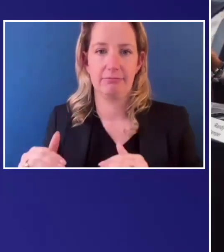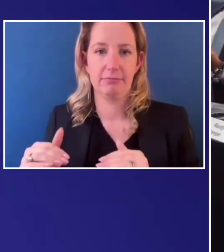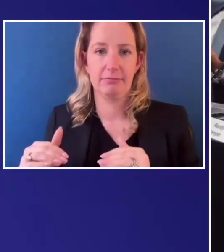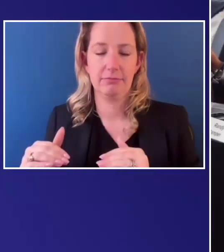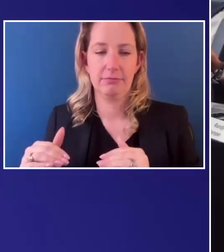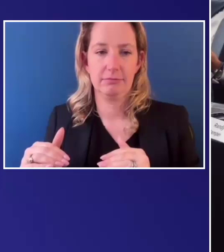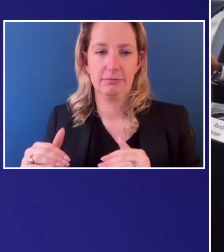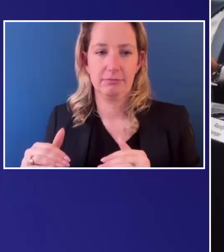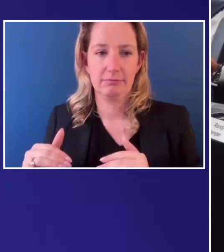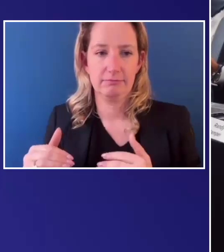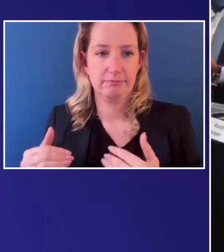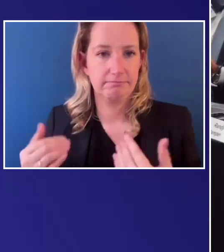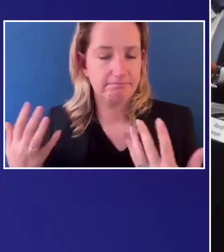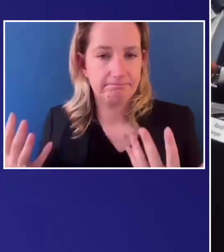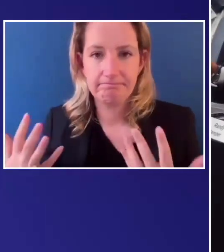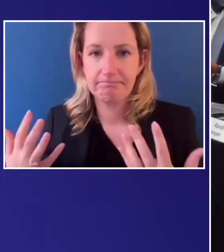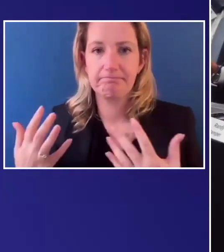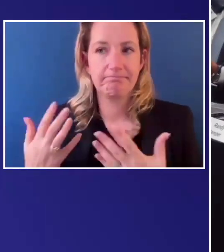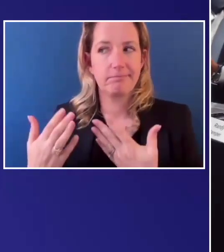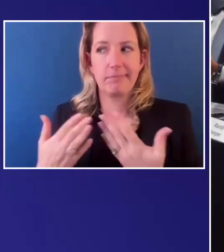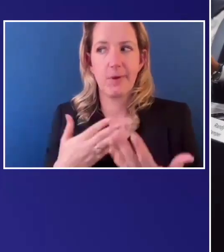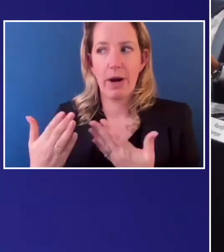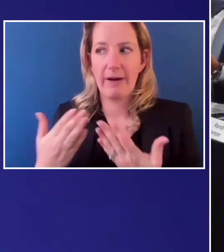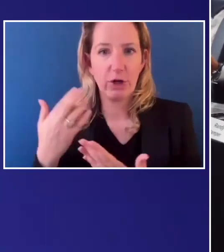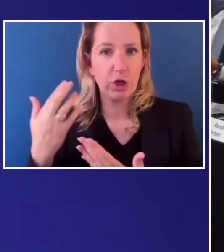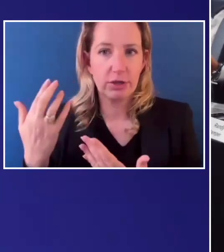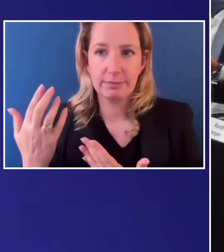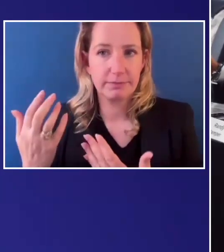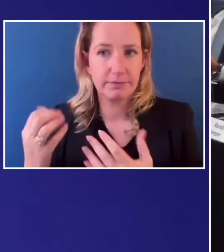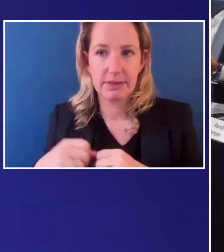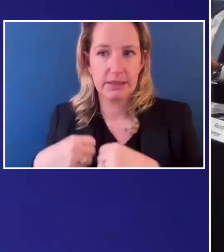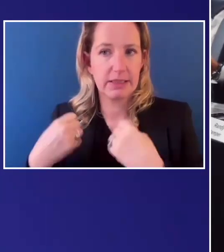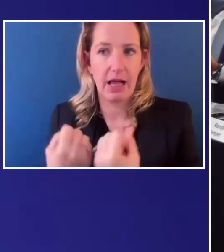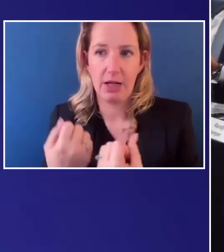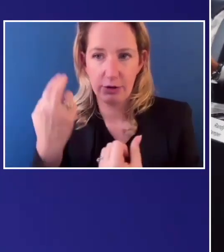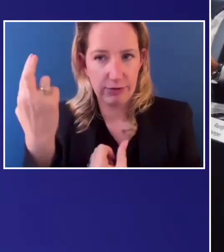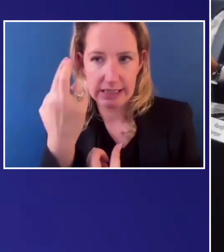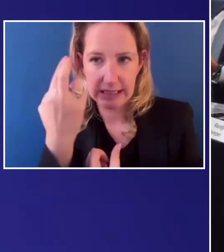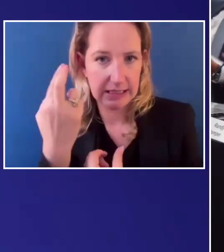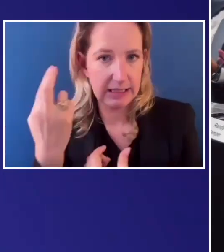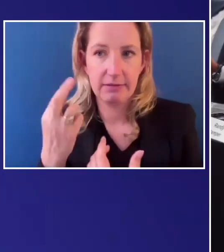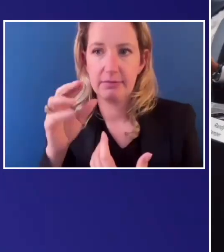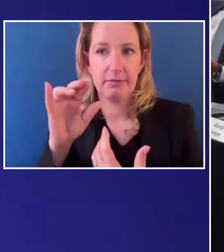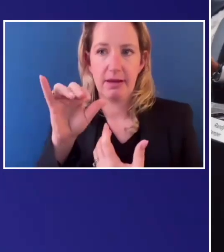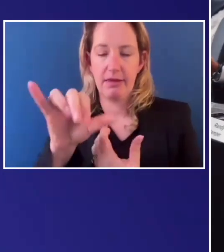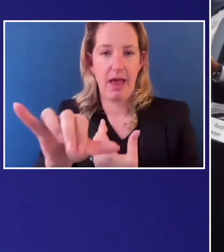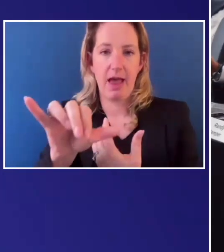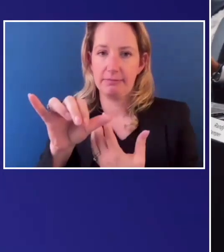whatever societal reason places await on the importance of their salary and wages.